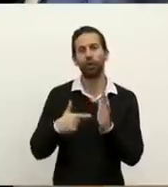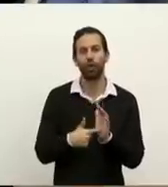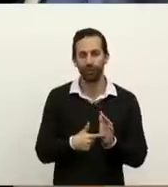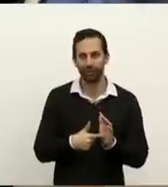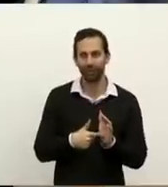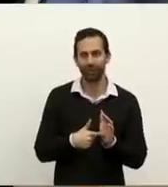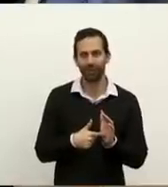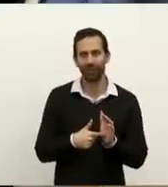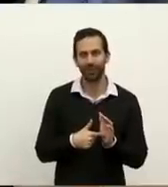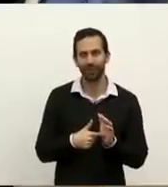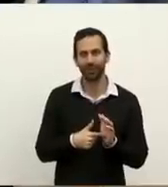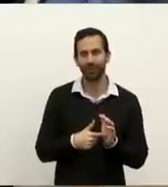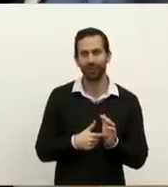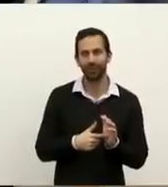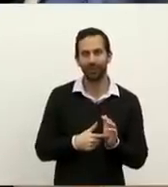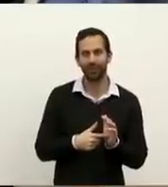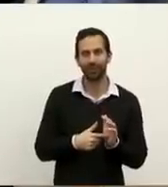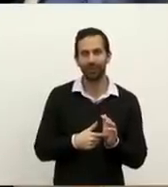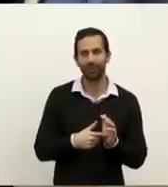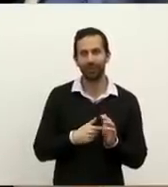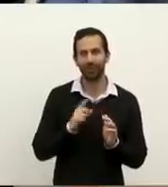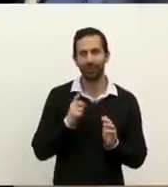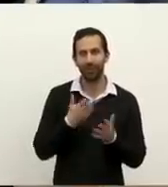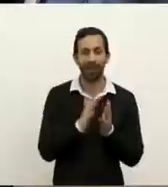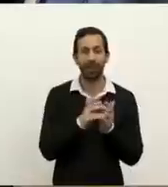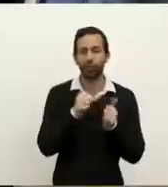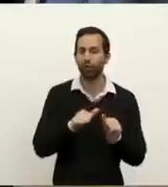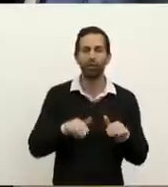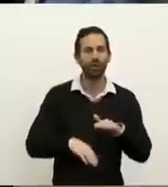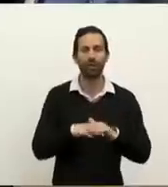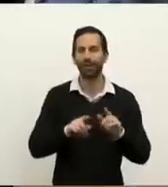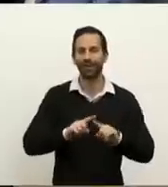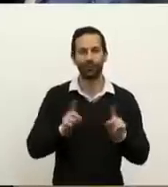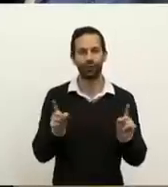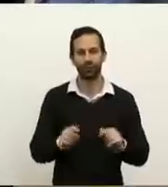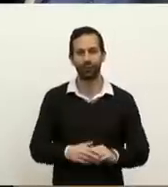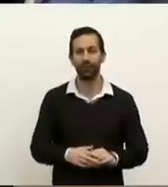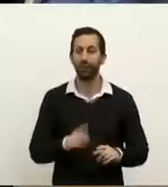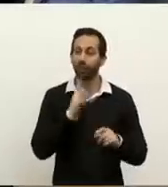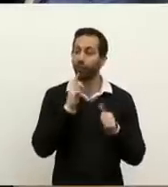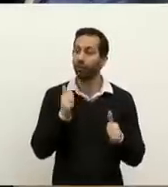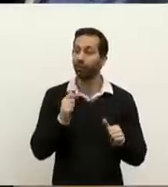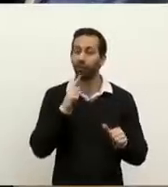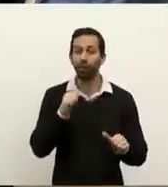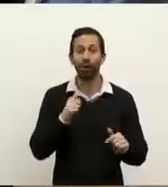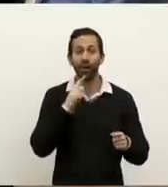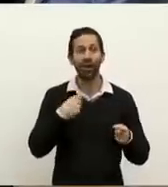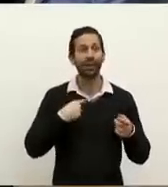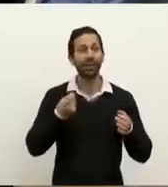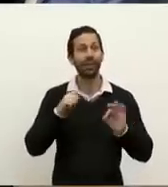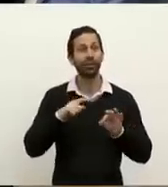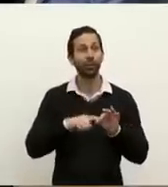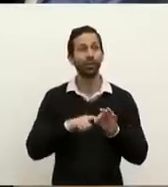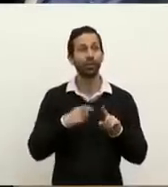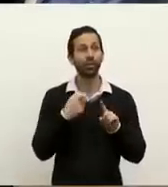but how they are being used, that's completely different. Perfect! Alright, we might go to our next question, which is Katrina.